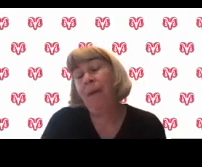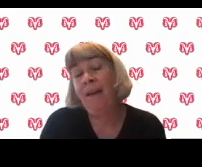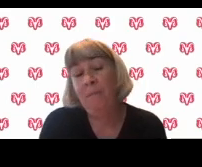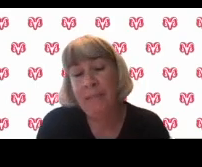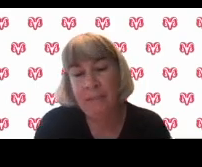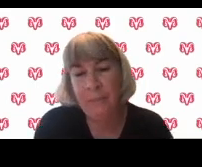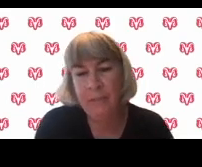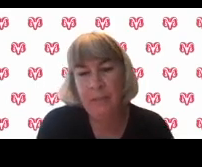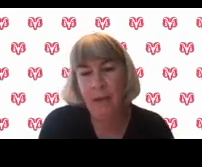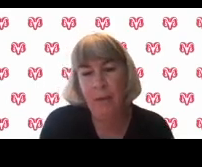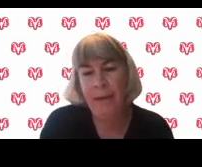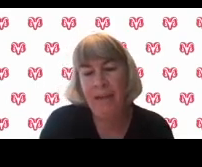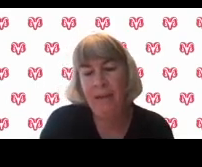have been dismissed and